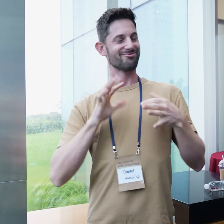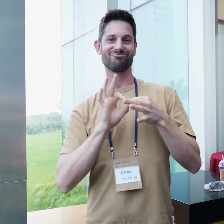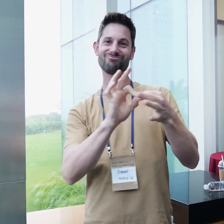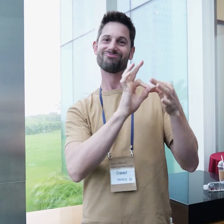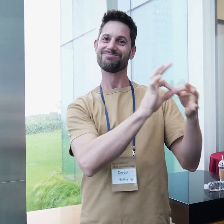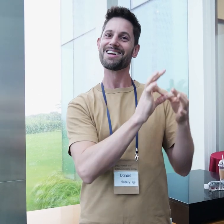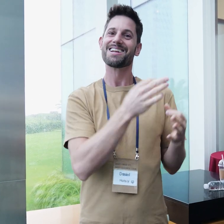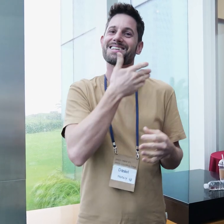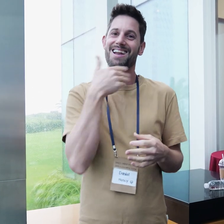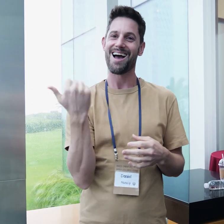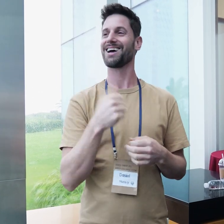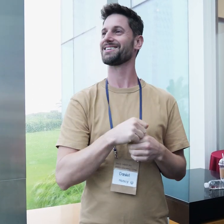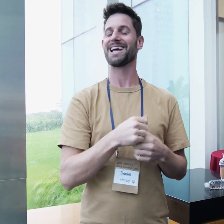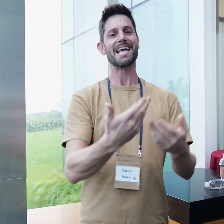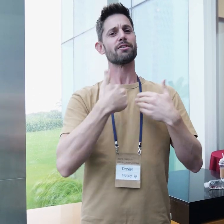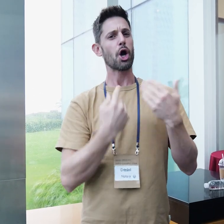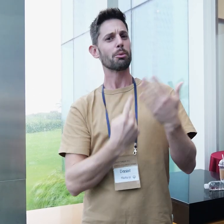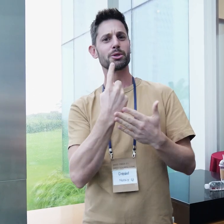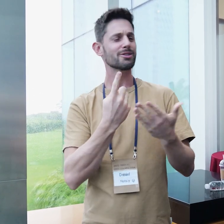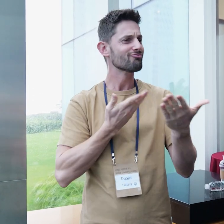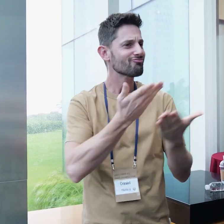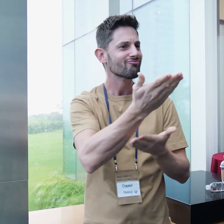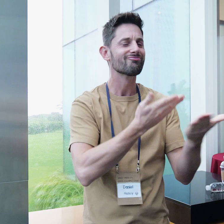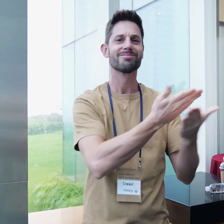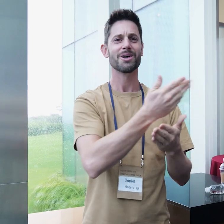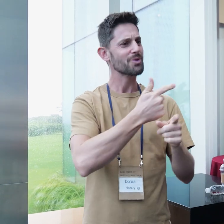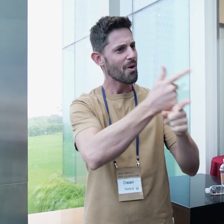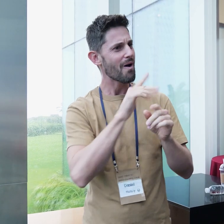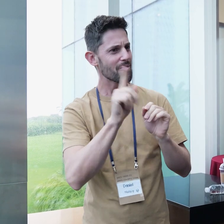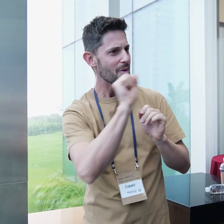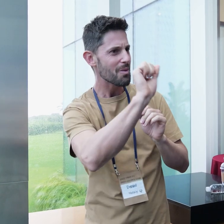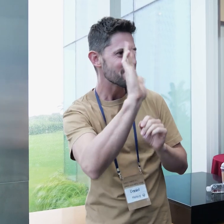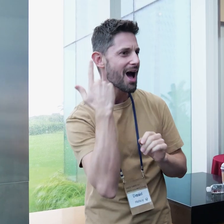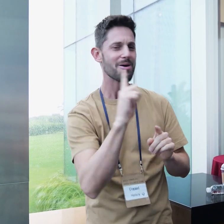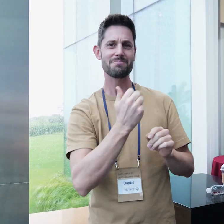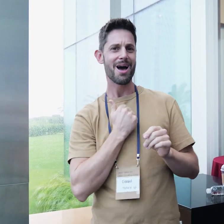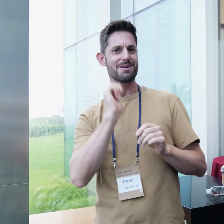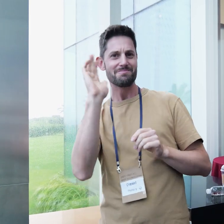of growing up with Deaf parents. It gave me an opportunity to have conversations and talk about what